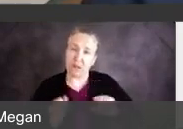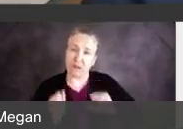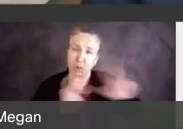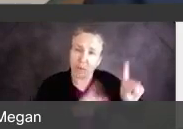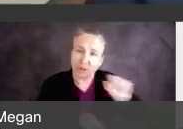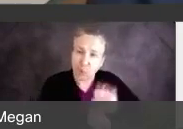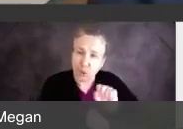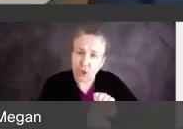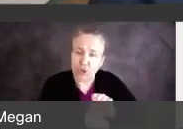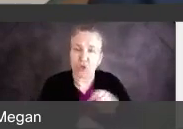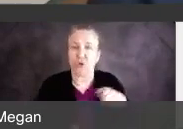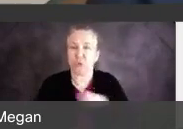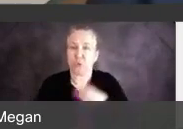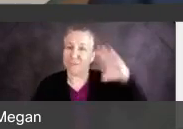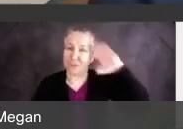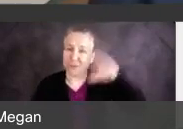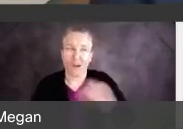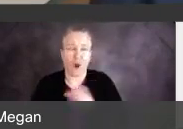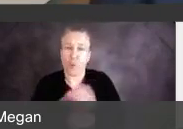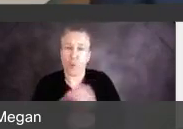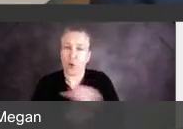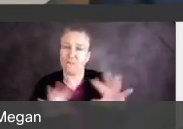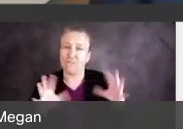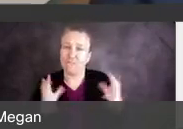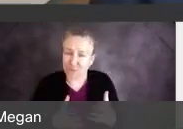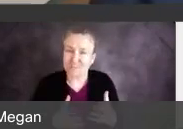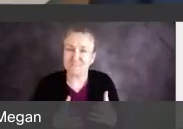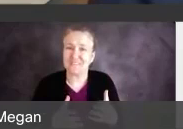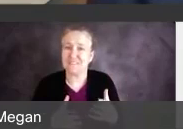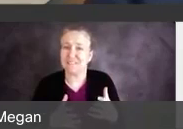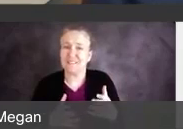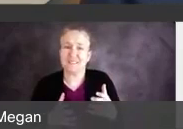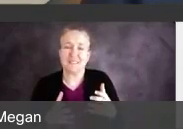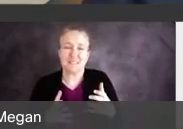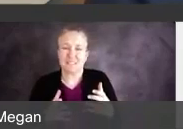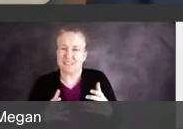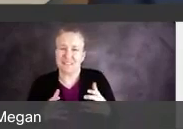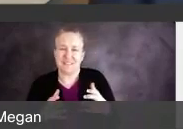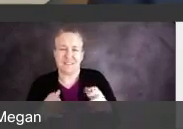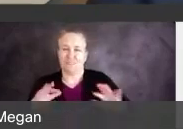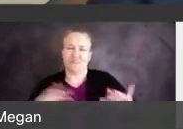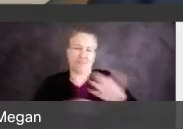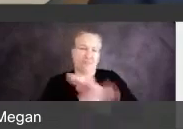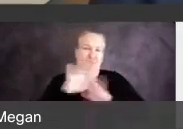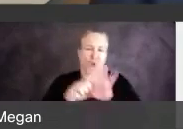all know that our workforce flows back and forth between all of our counties and we provide an